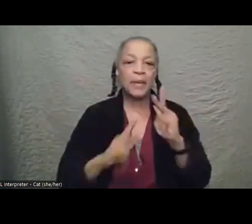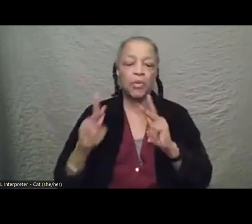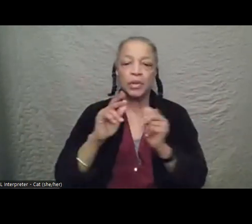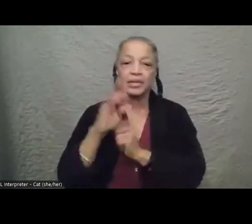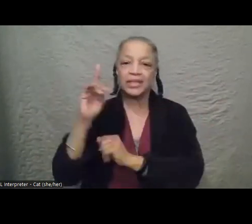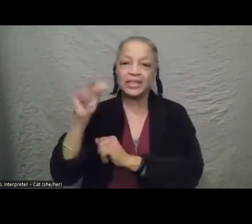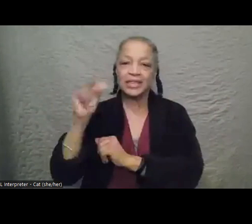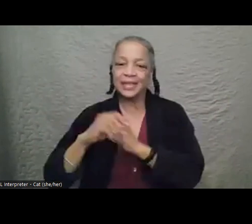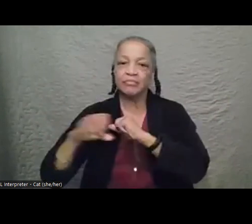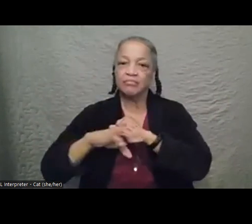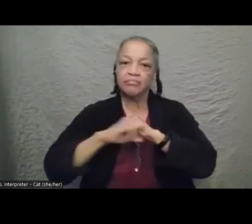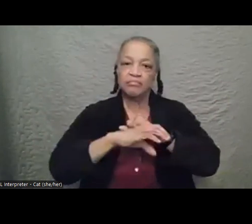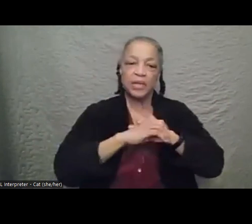people and people with mental health issues.